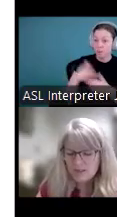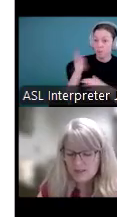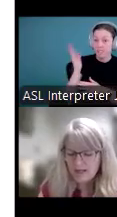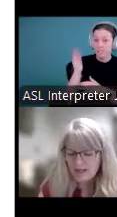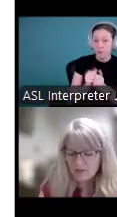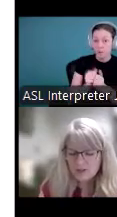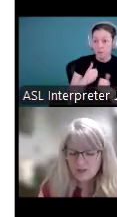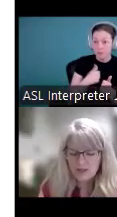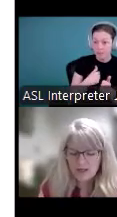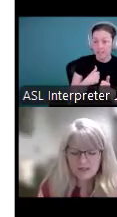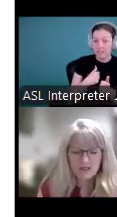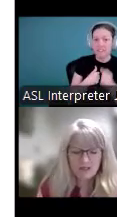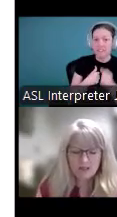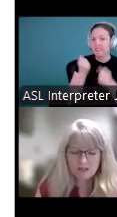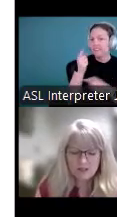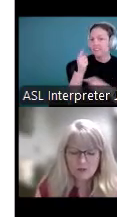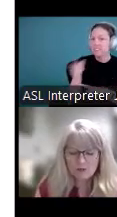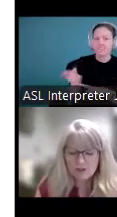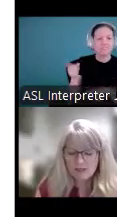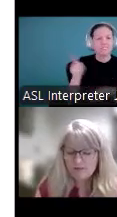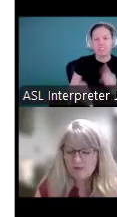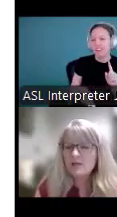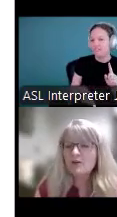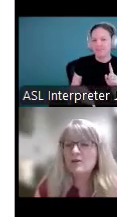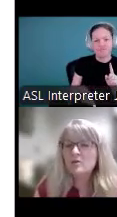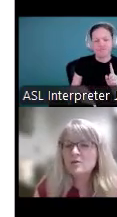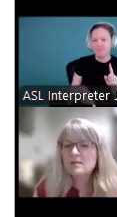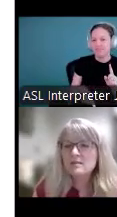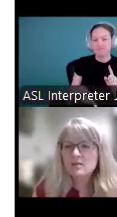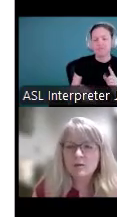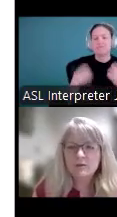was not able to last minute, and so she's given me her notes, so